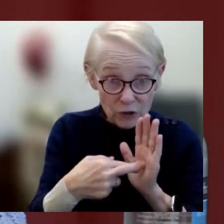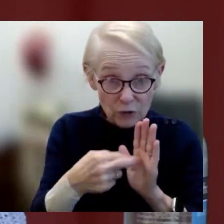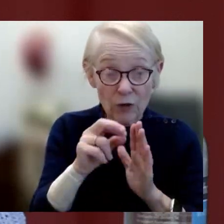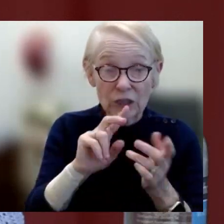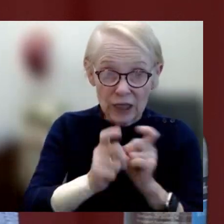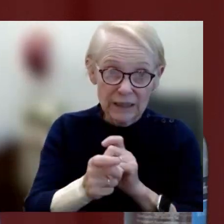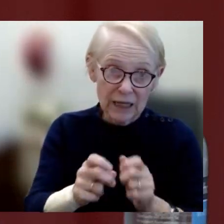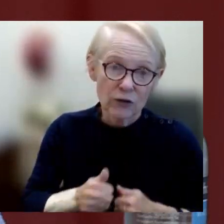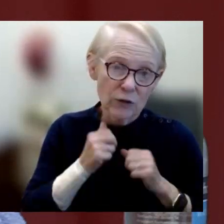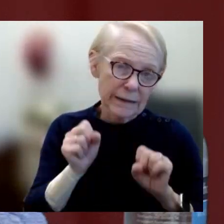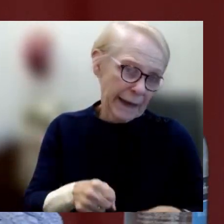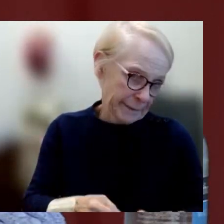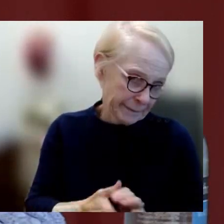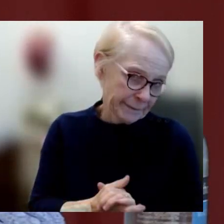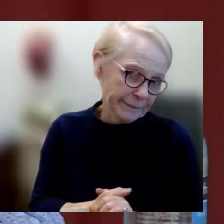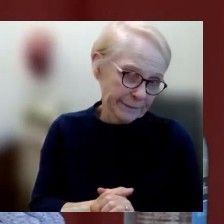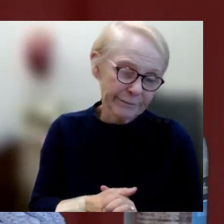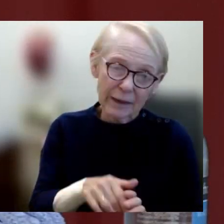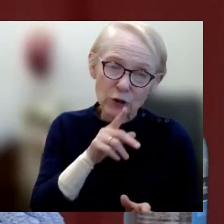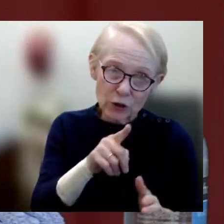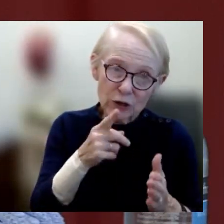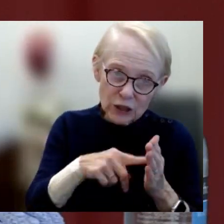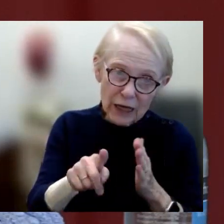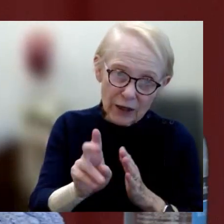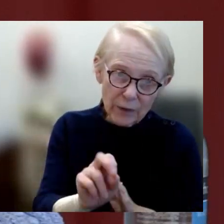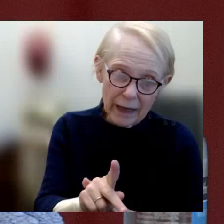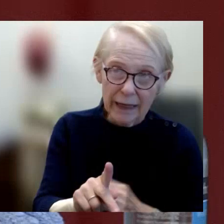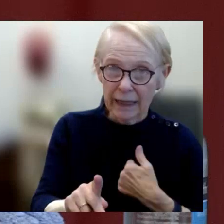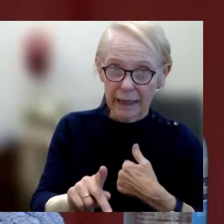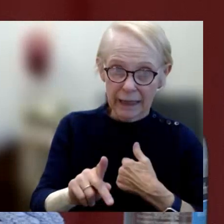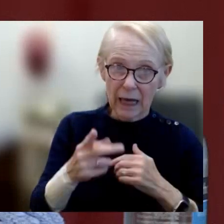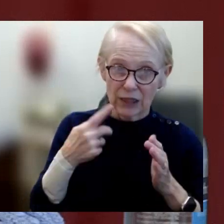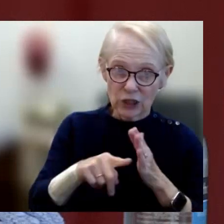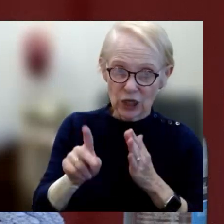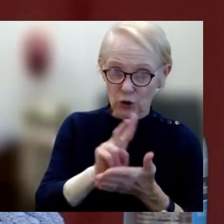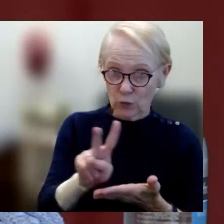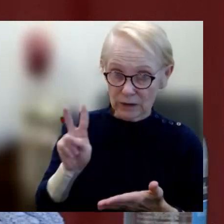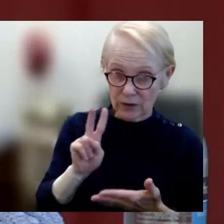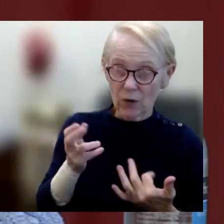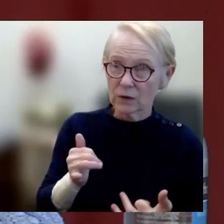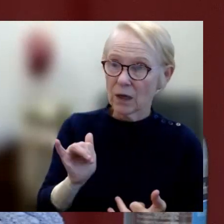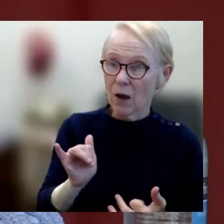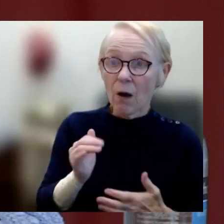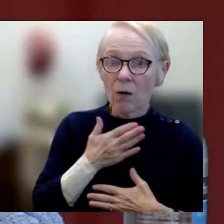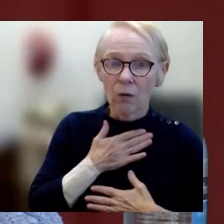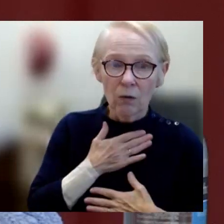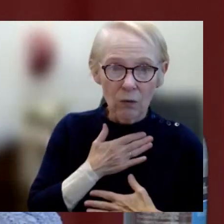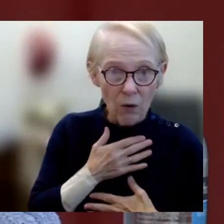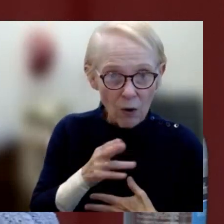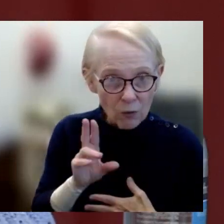everybody is checking on that because I checked two weeks ago and said oh no I never put in my